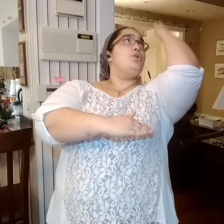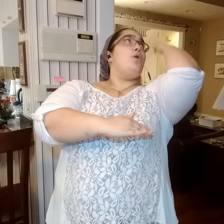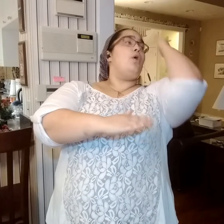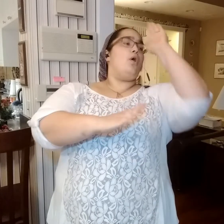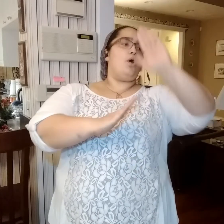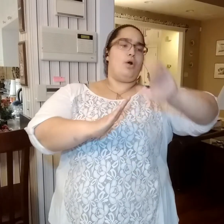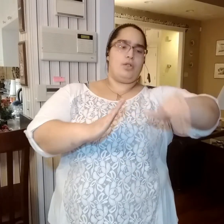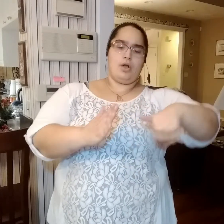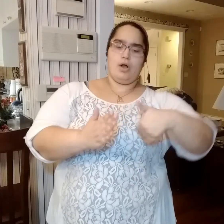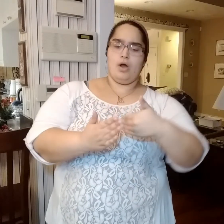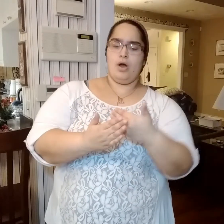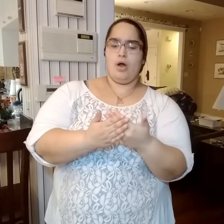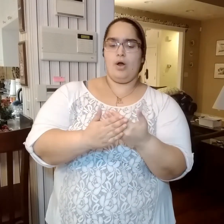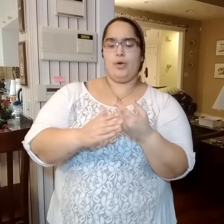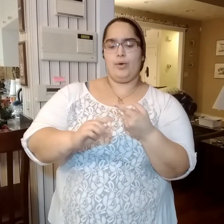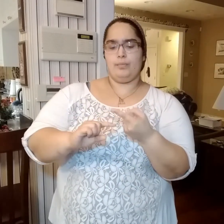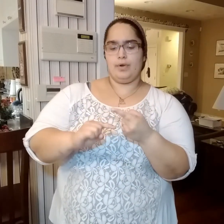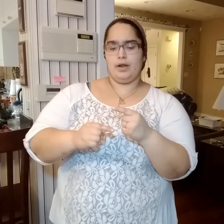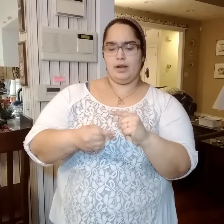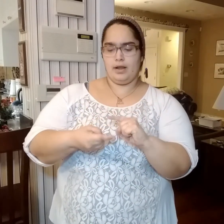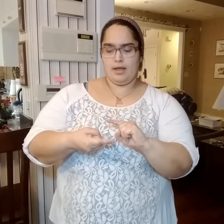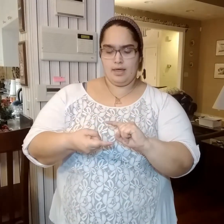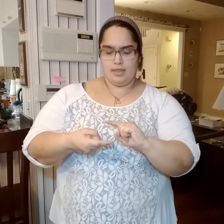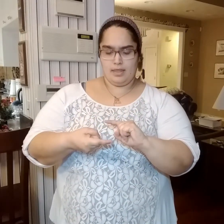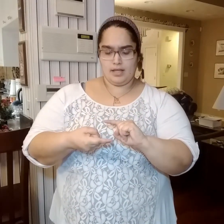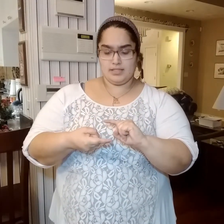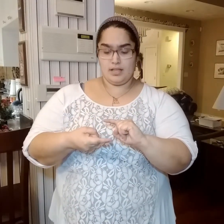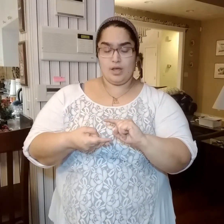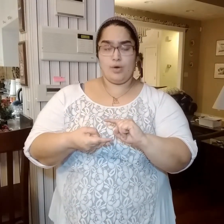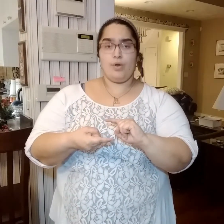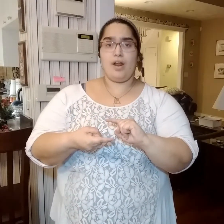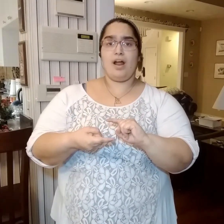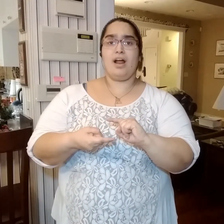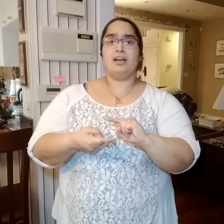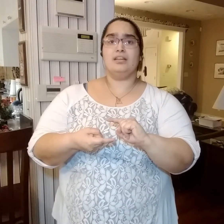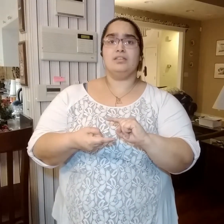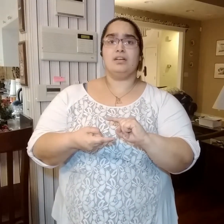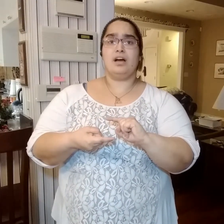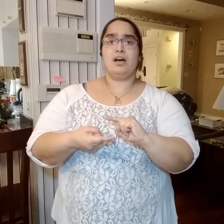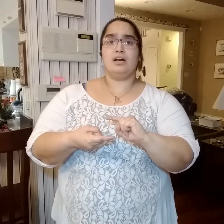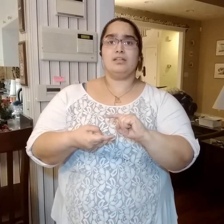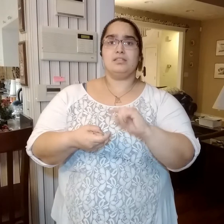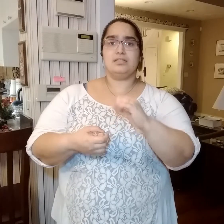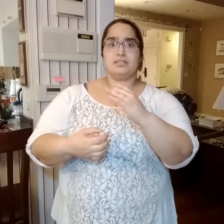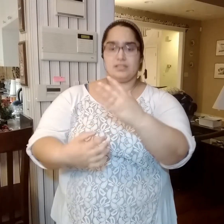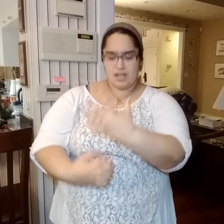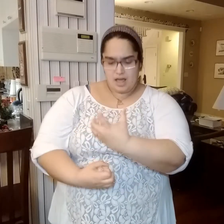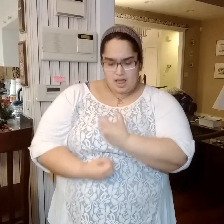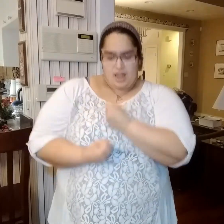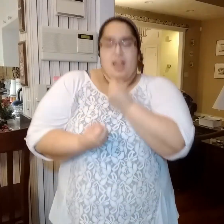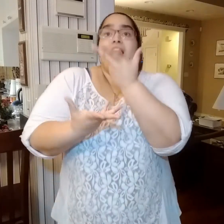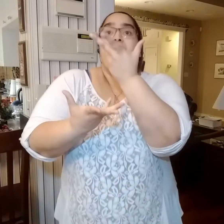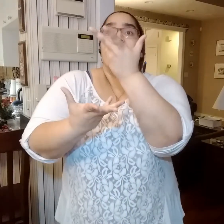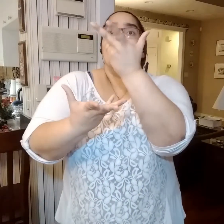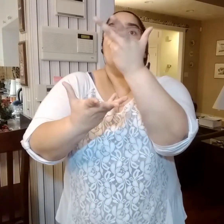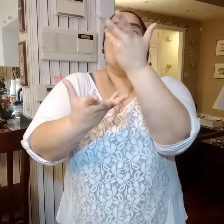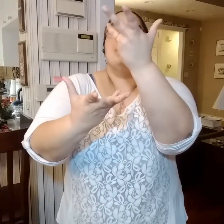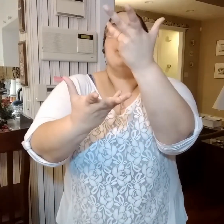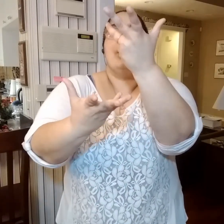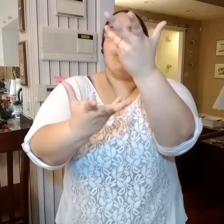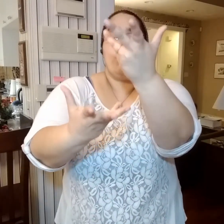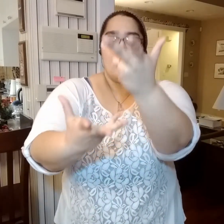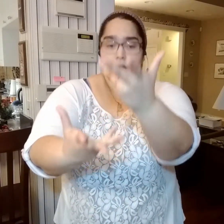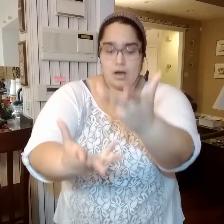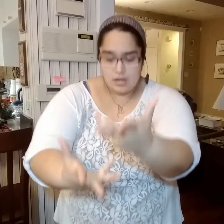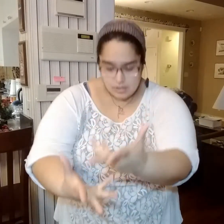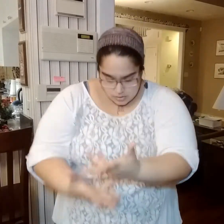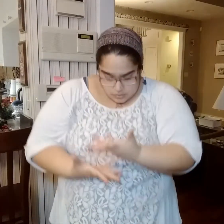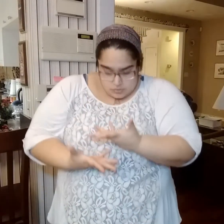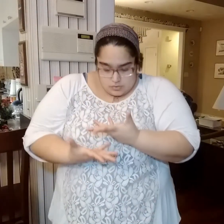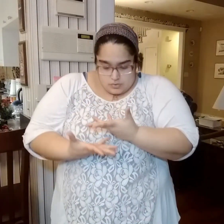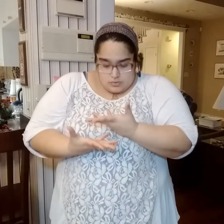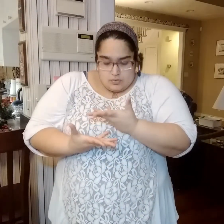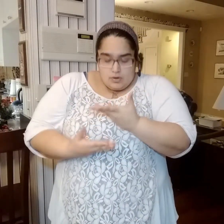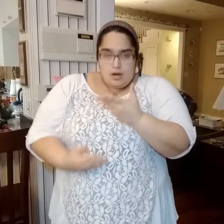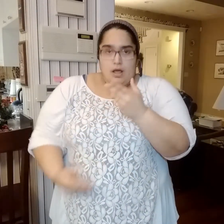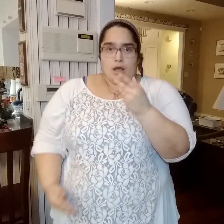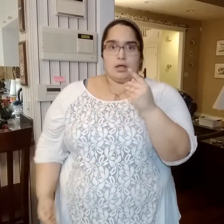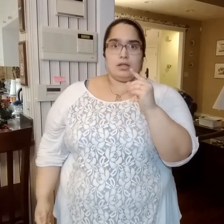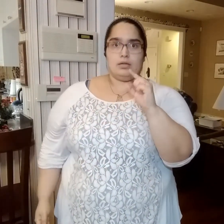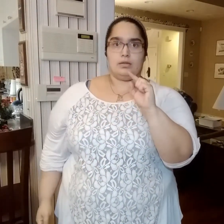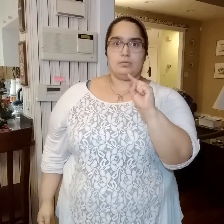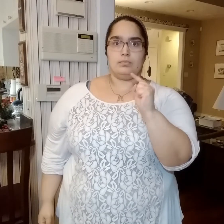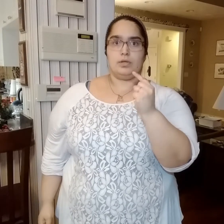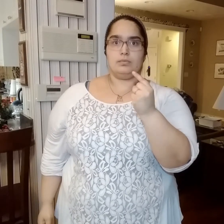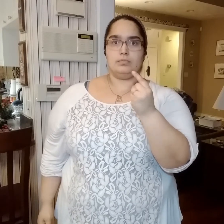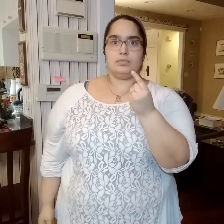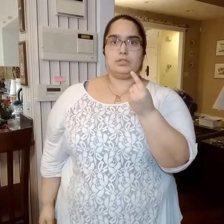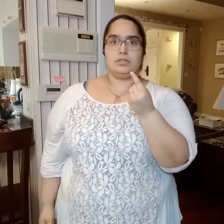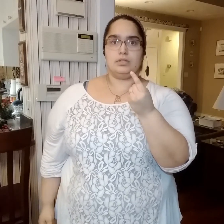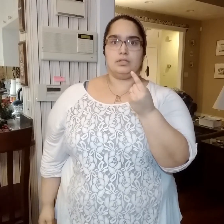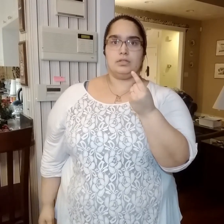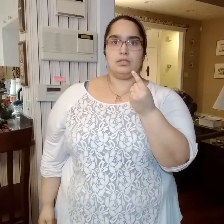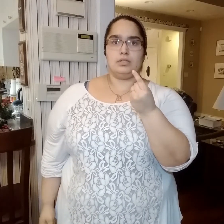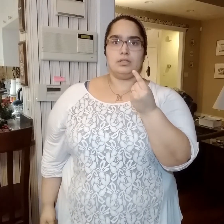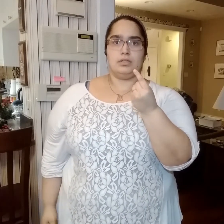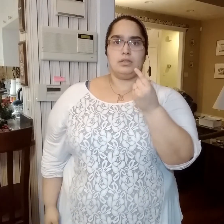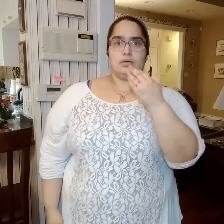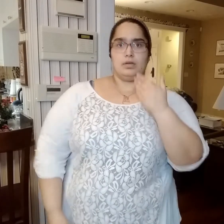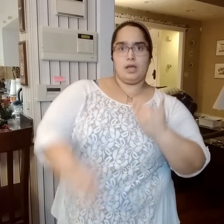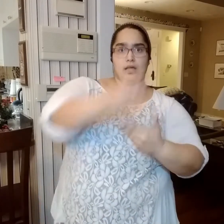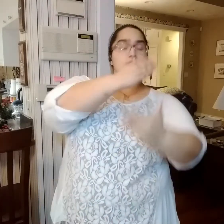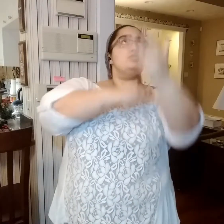And all the harm that e'er I've done, alas it was to none but me.